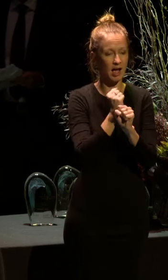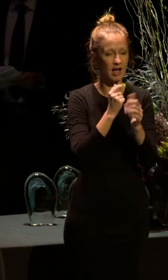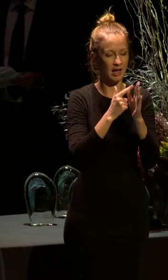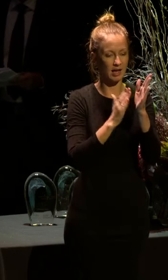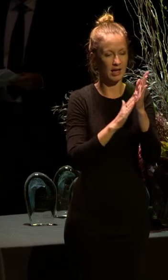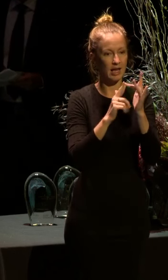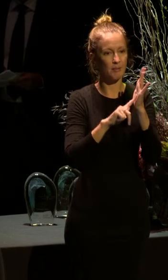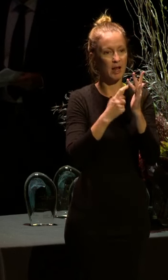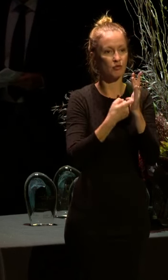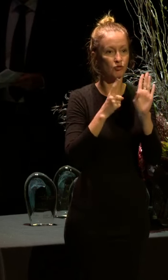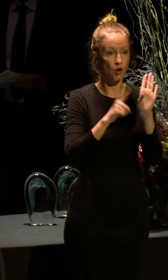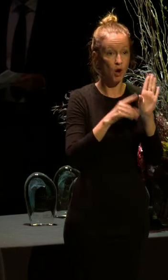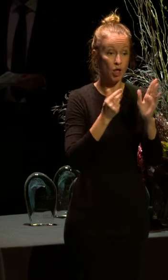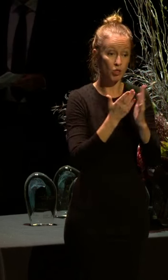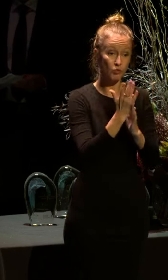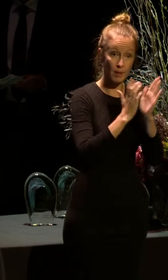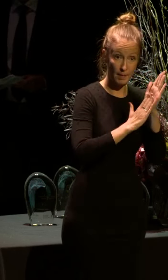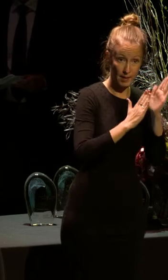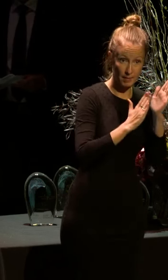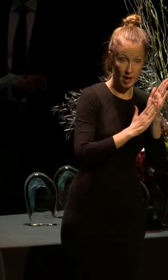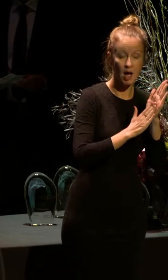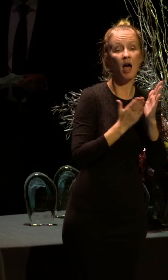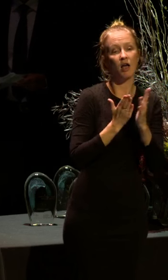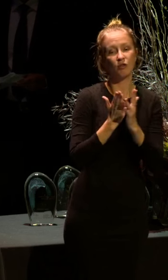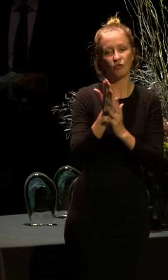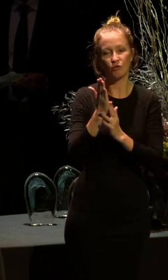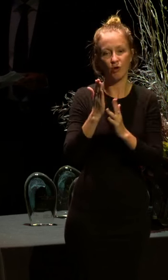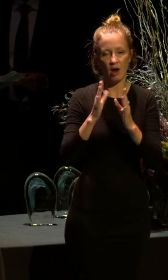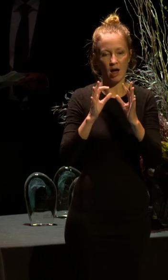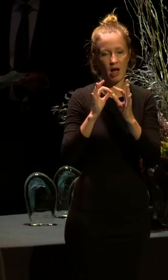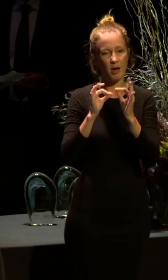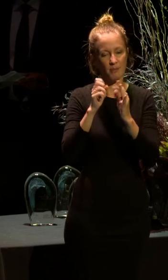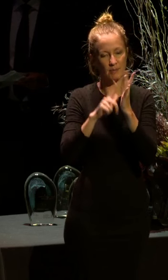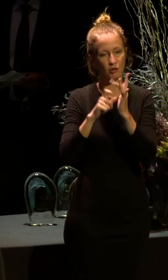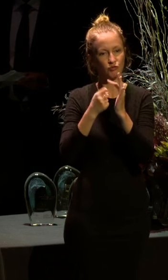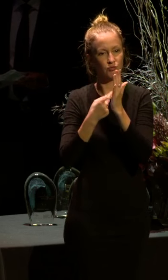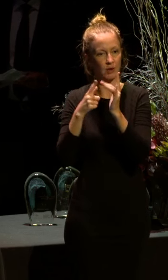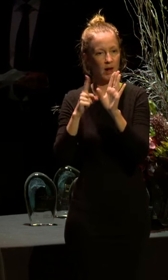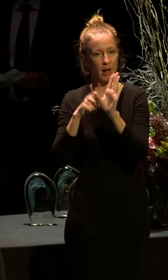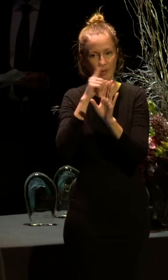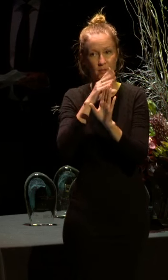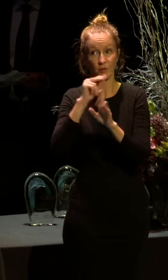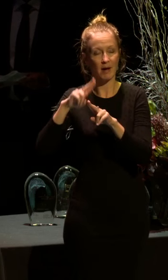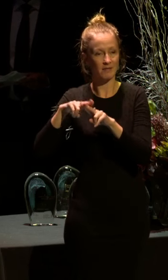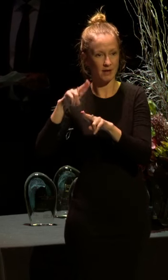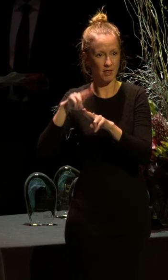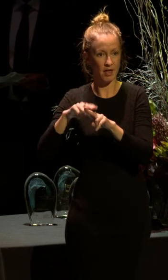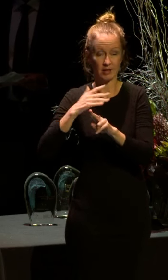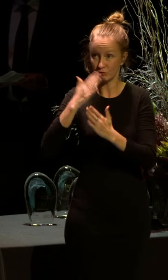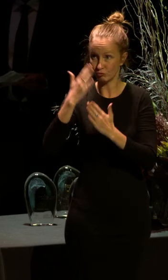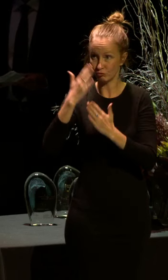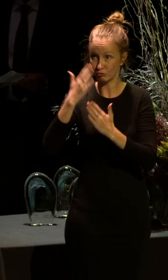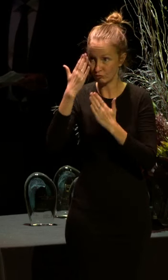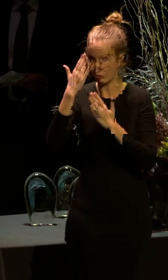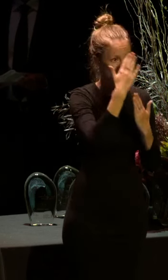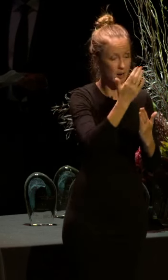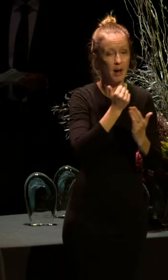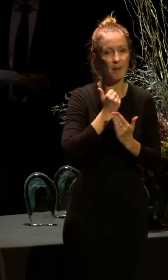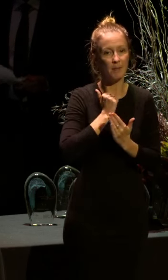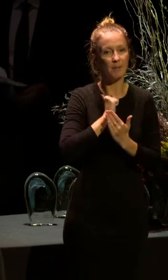and a descendant of the Birrbay people through my father's. I pay my respects to my ancestors past, present and emerging as well.